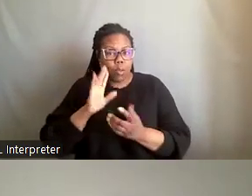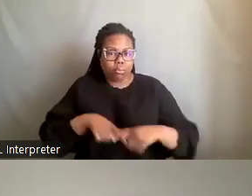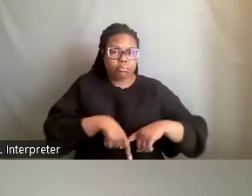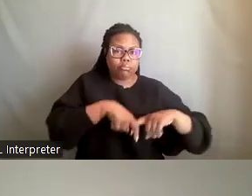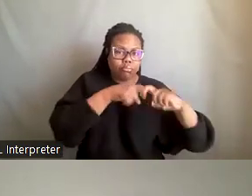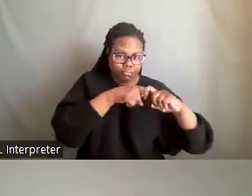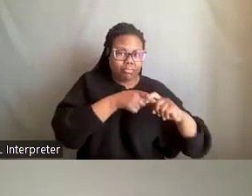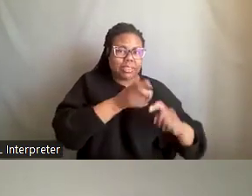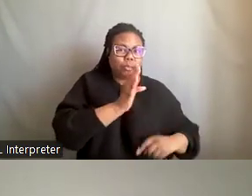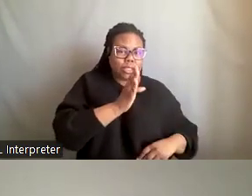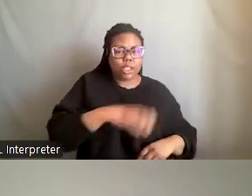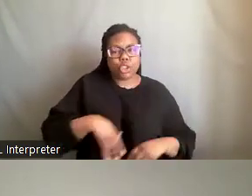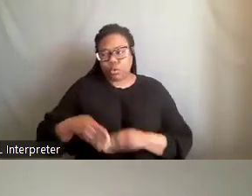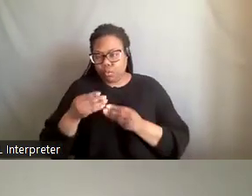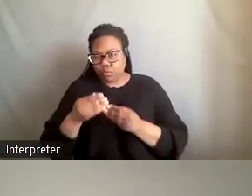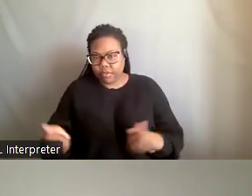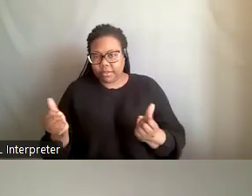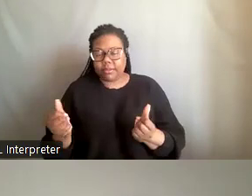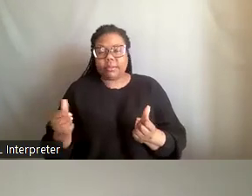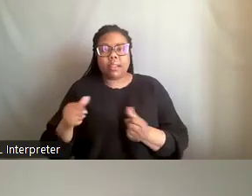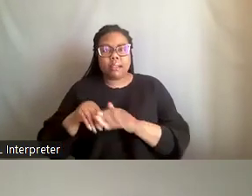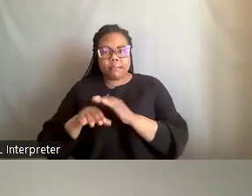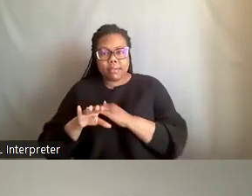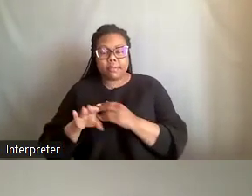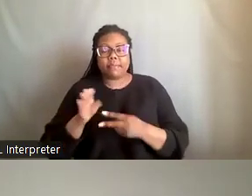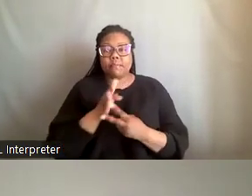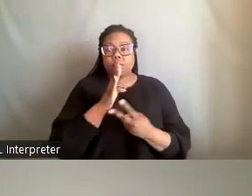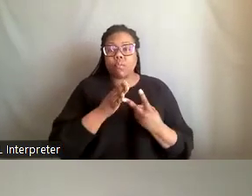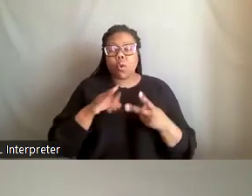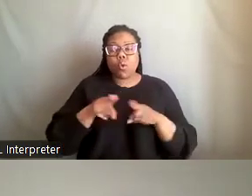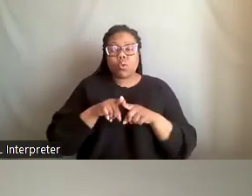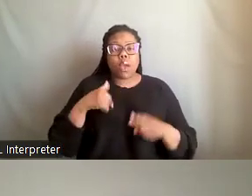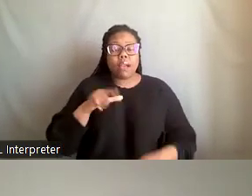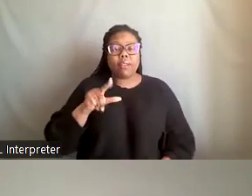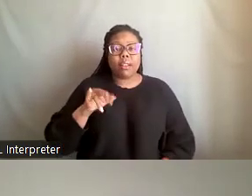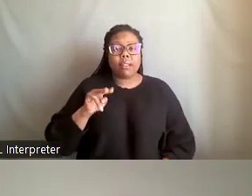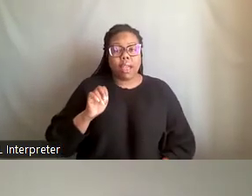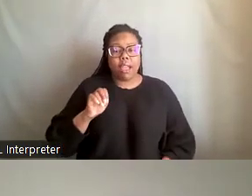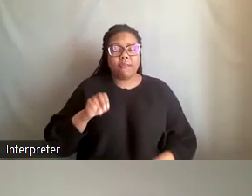time. If there's any problem with that, we will pause and get it resolved. We also have a live captioner. Your